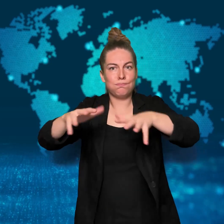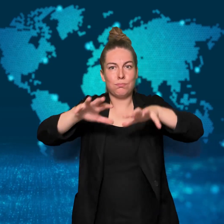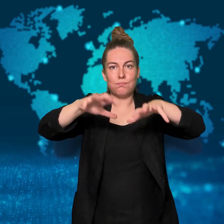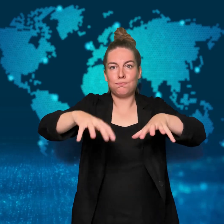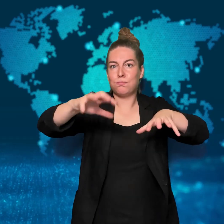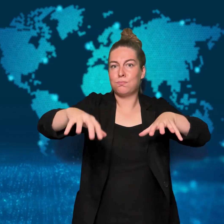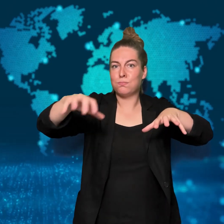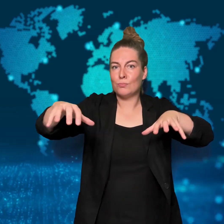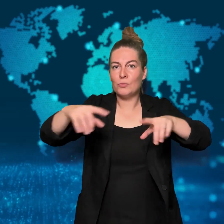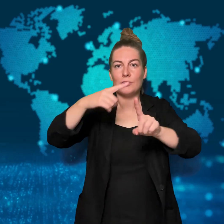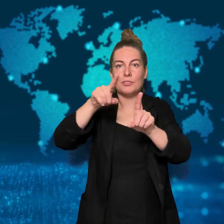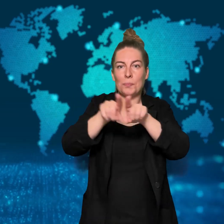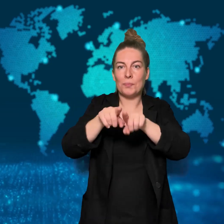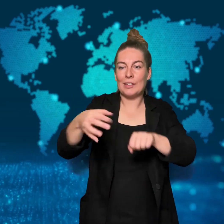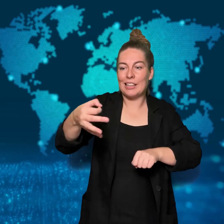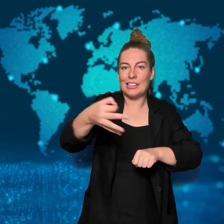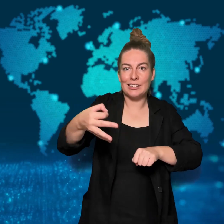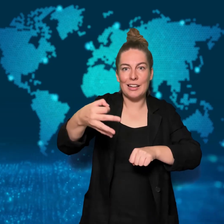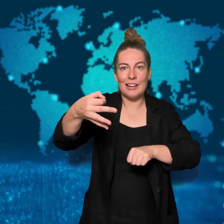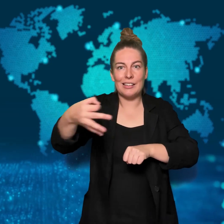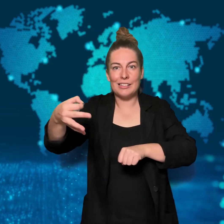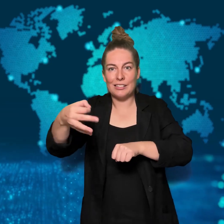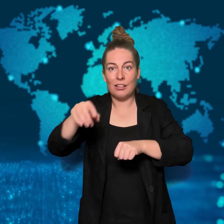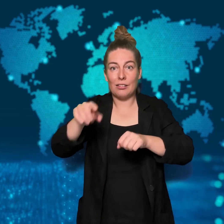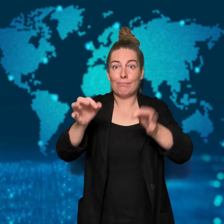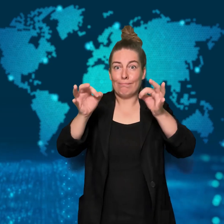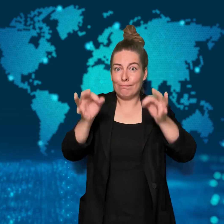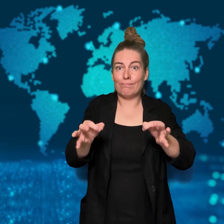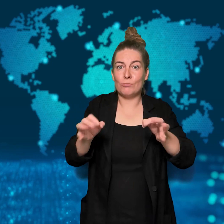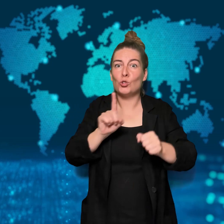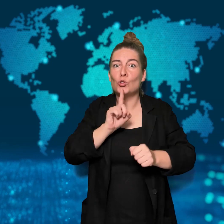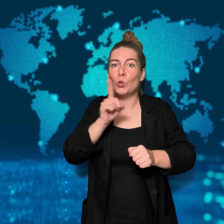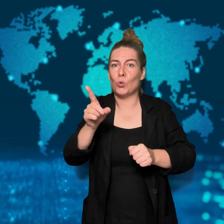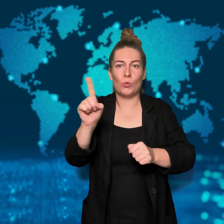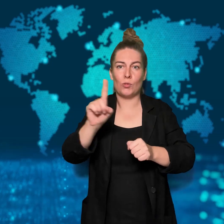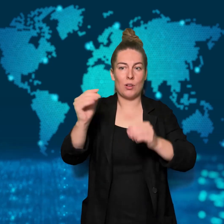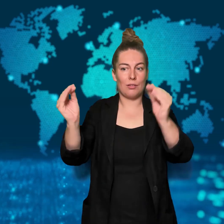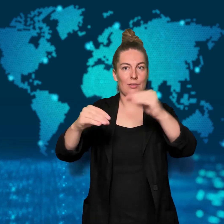The country has built sand bars and reefs as well as